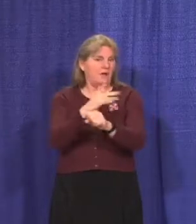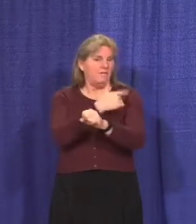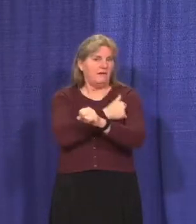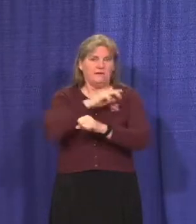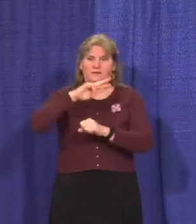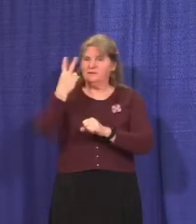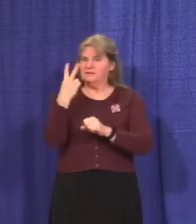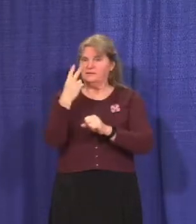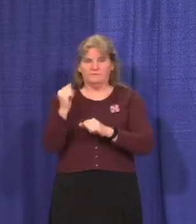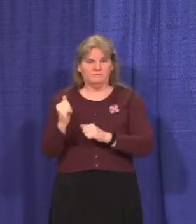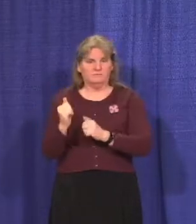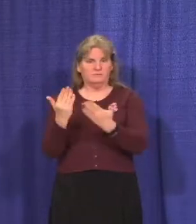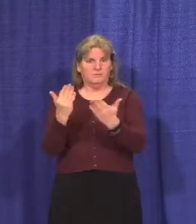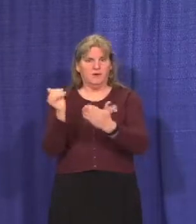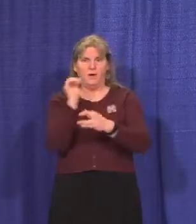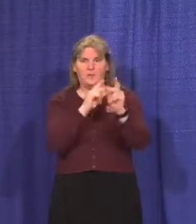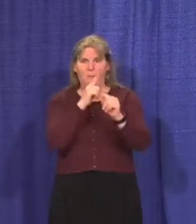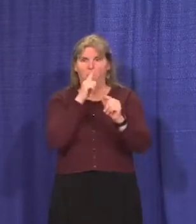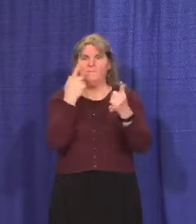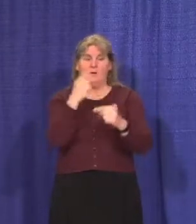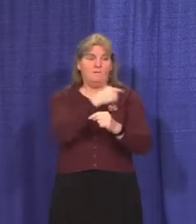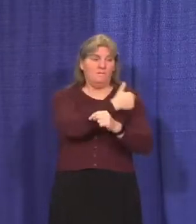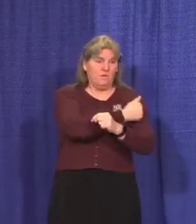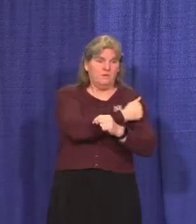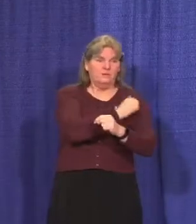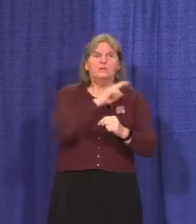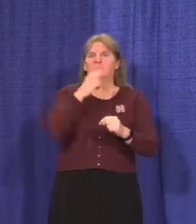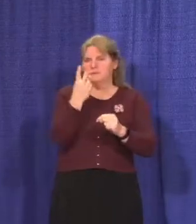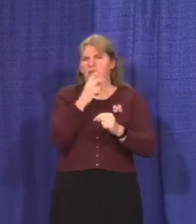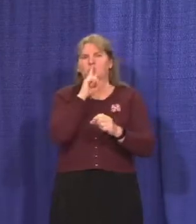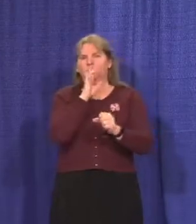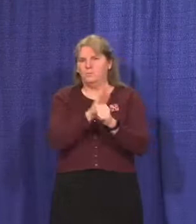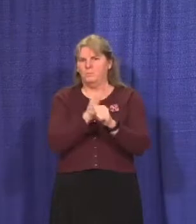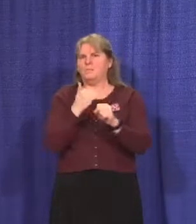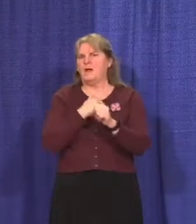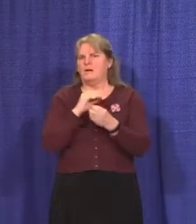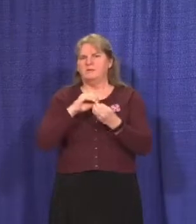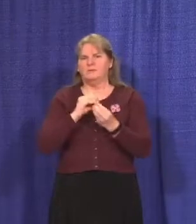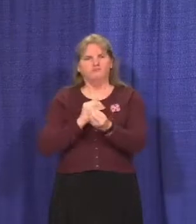receives their first dose. I want to thank every member of